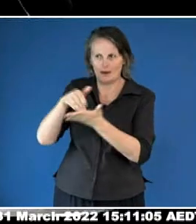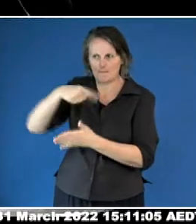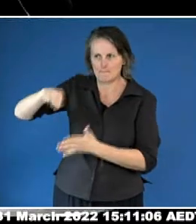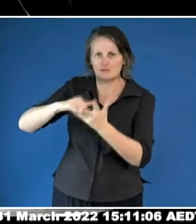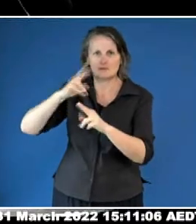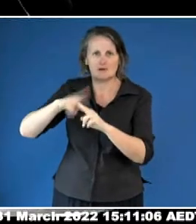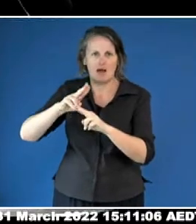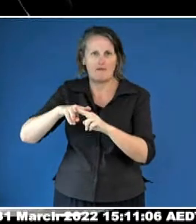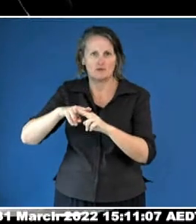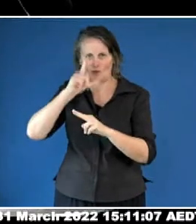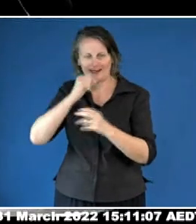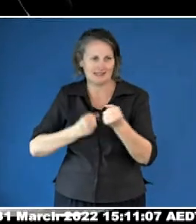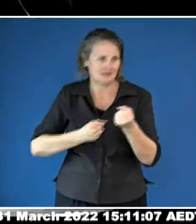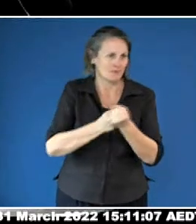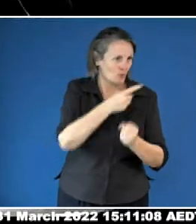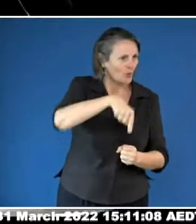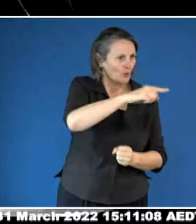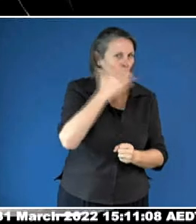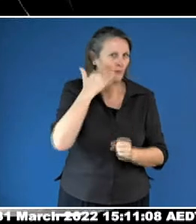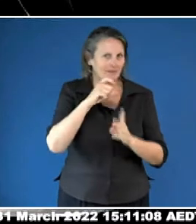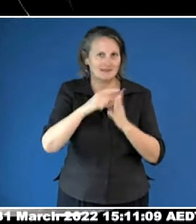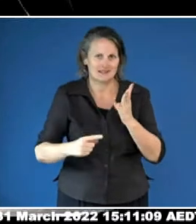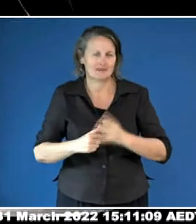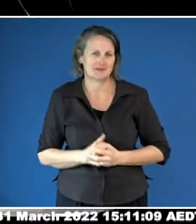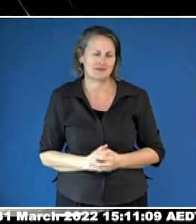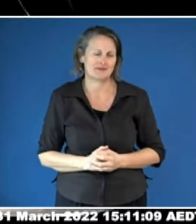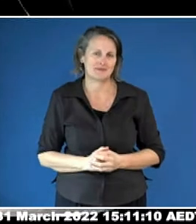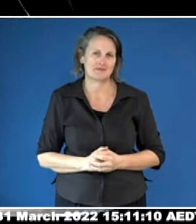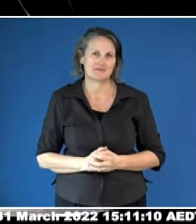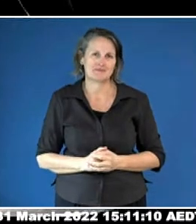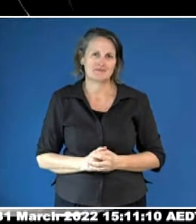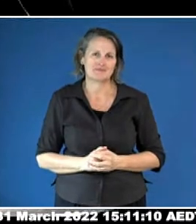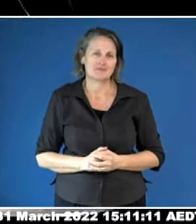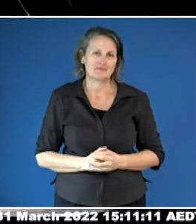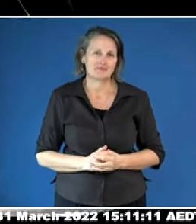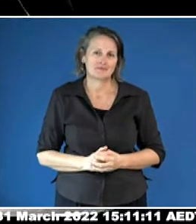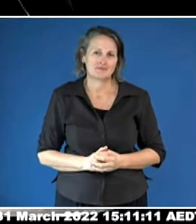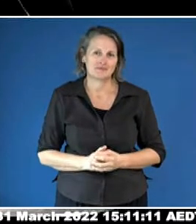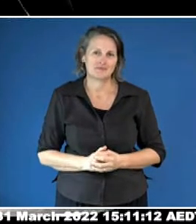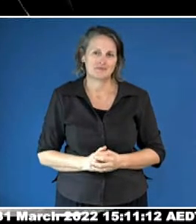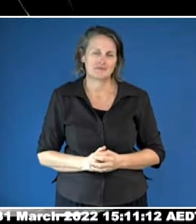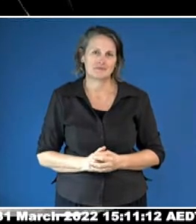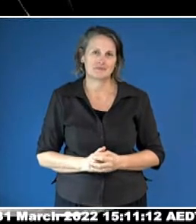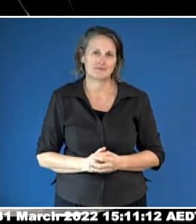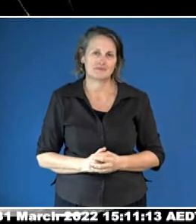We also think that - also along with the - you know, the mandatory appropriate training